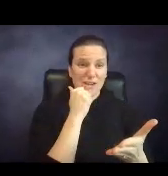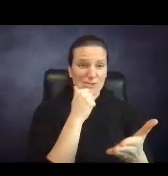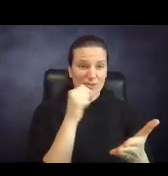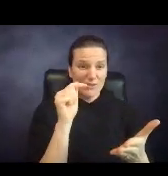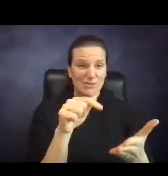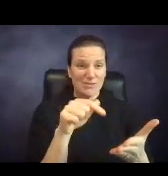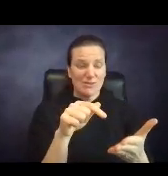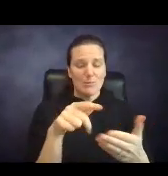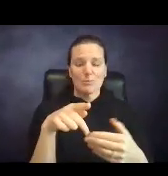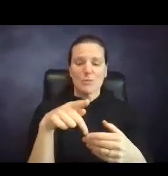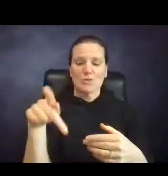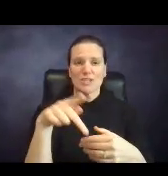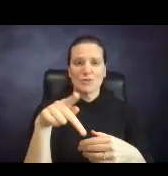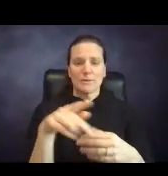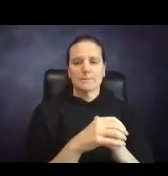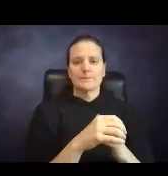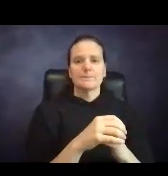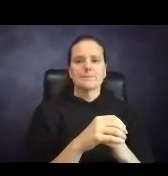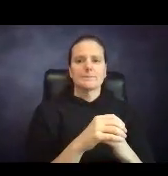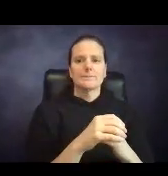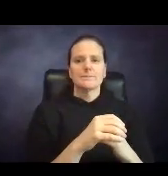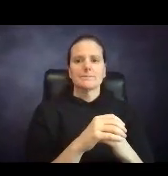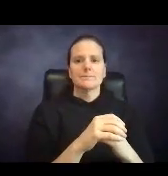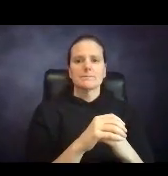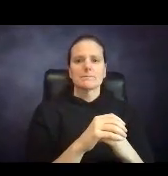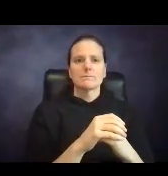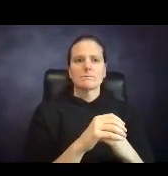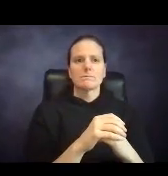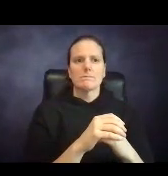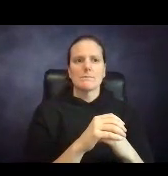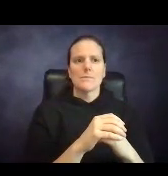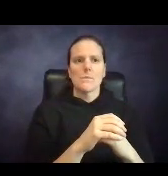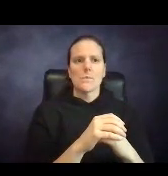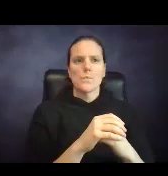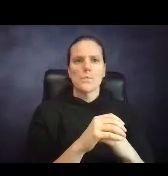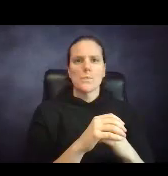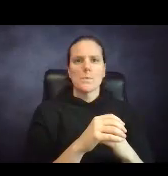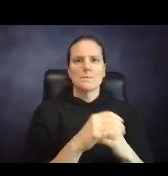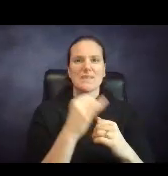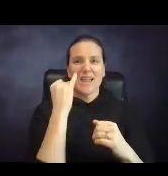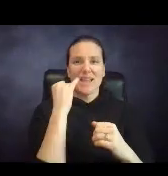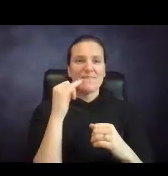It does balance estradiol to prevent endometrial growth. And so we say that if estrogen is the fertilizer